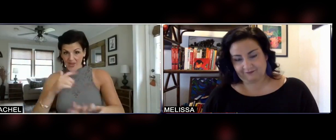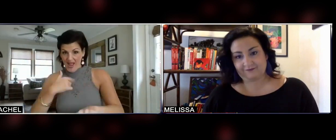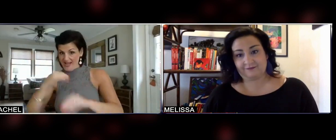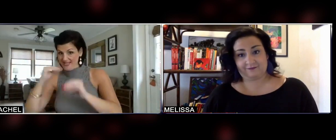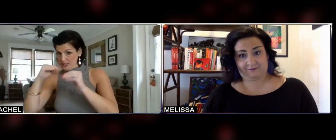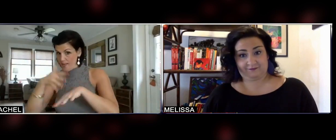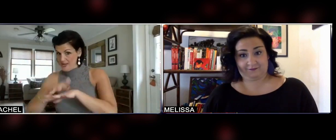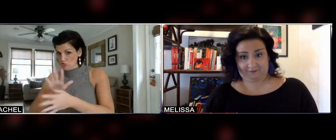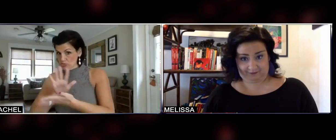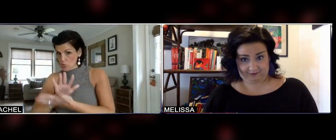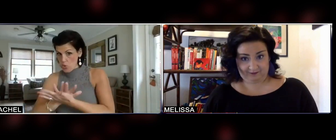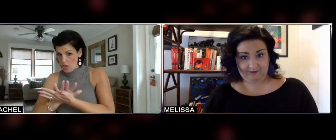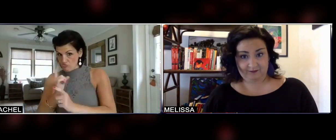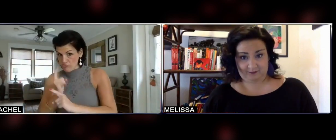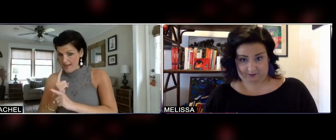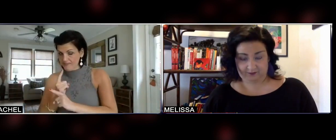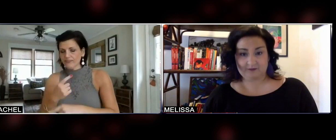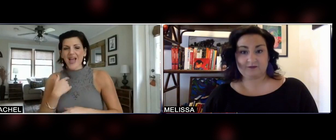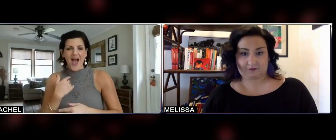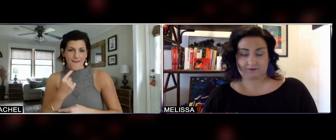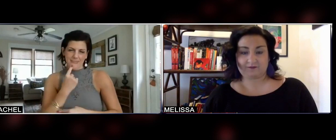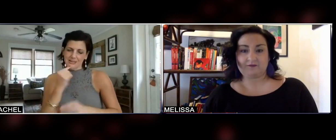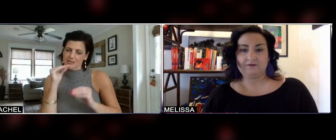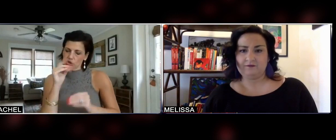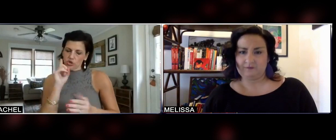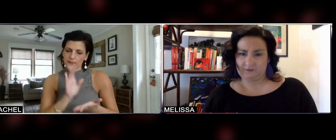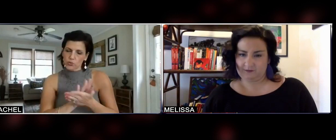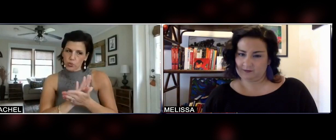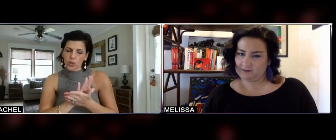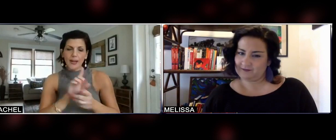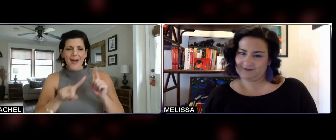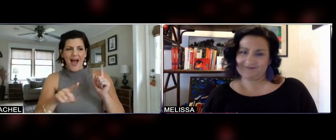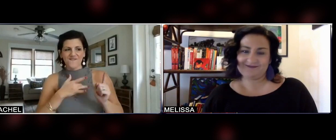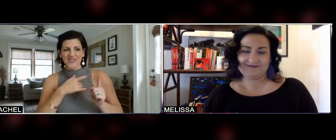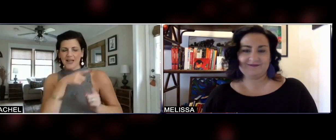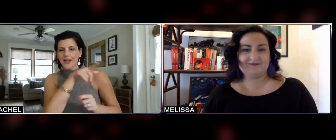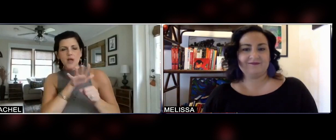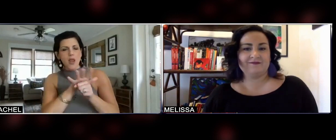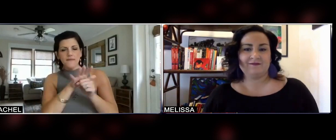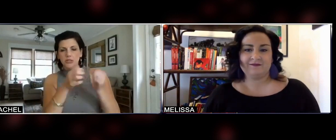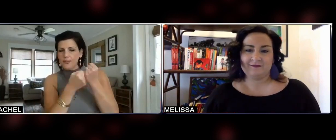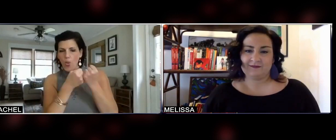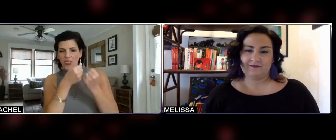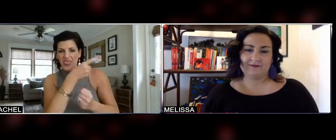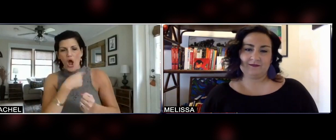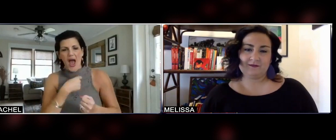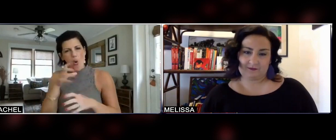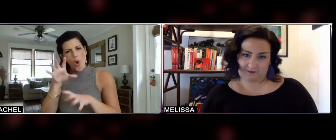Now, I teach at a mainstreamed school, right? I've missed teaching at a Deaf school, but I feel they have enough support.